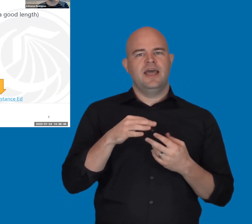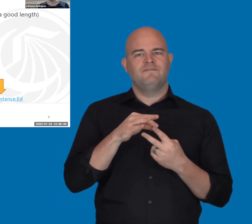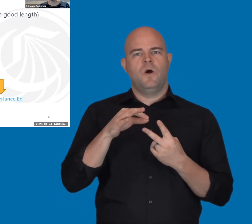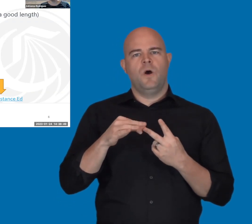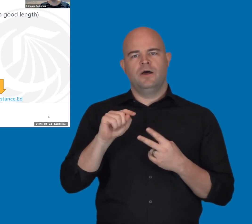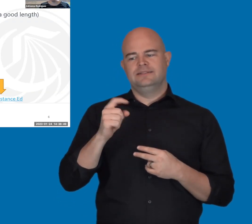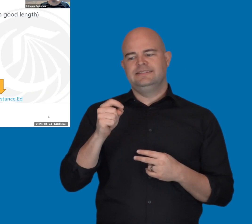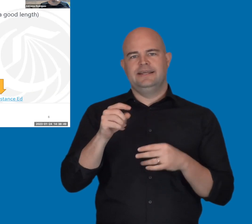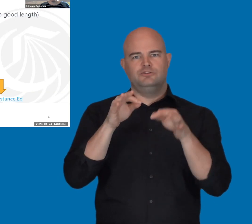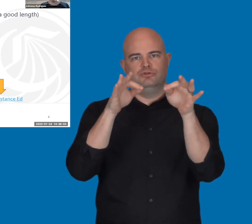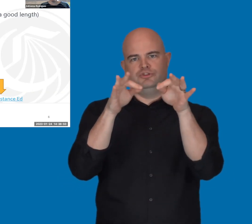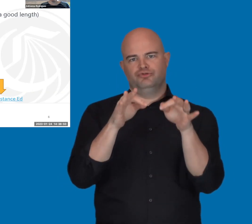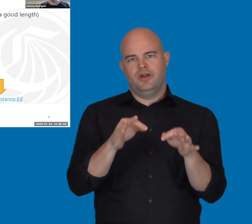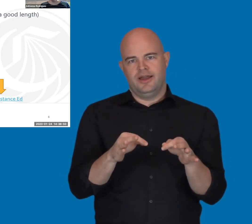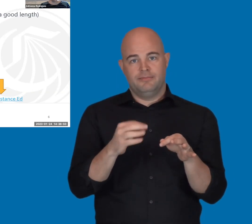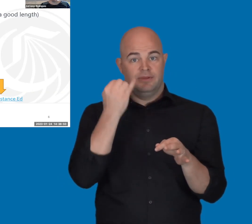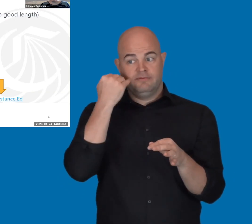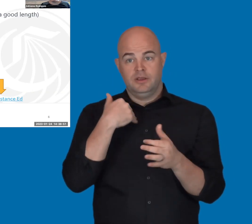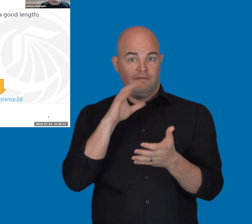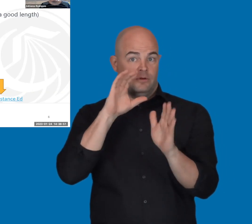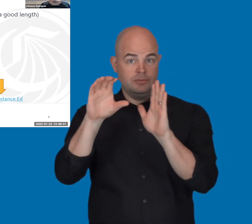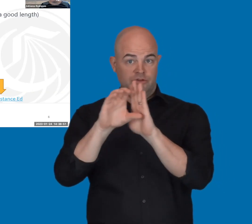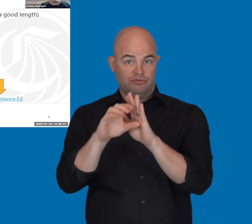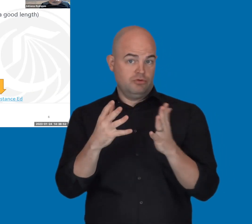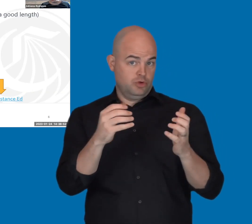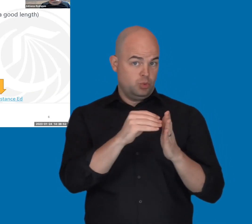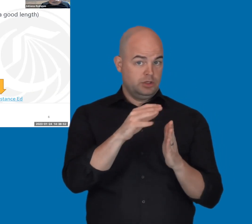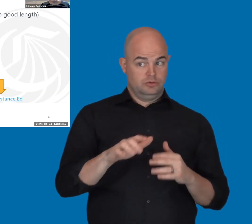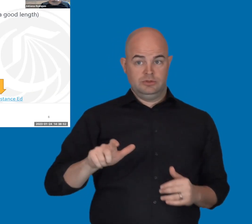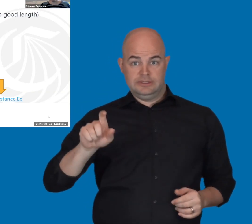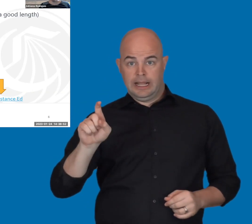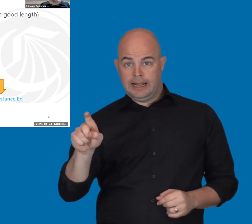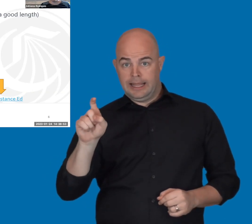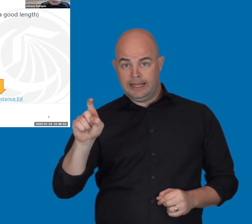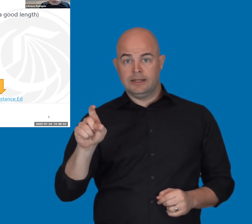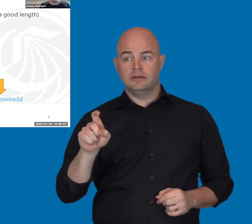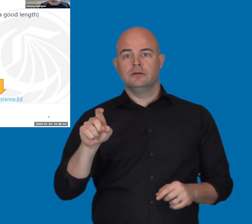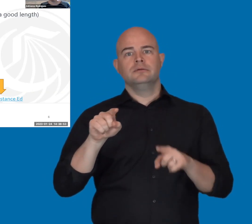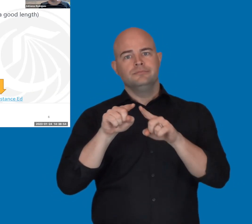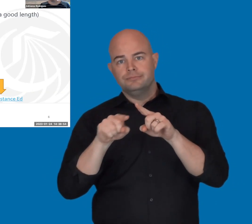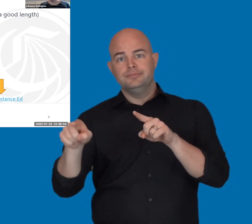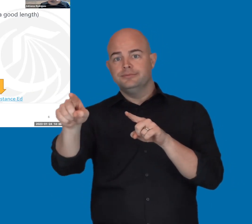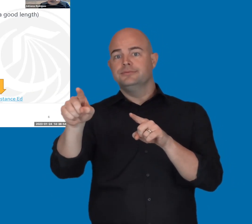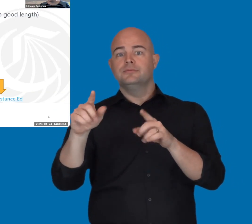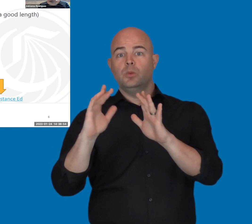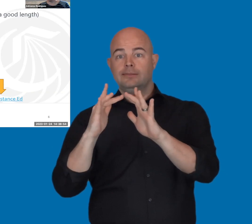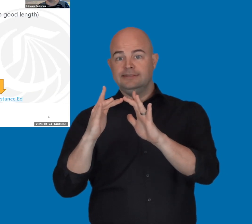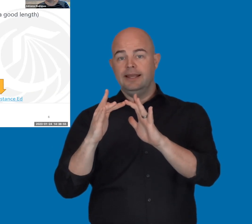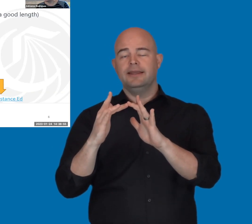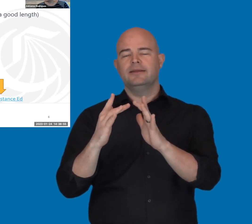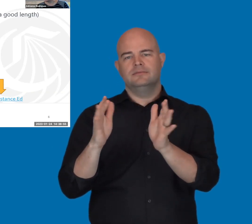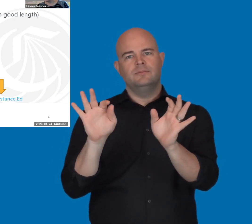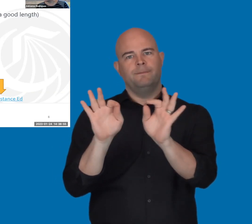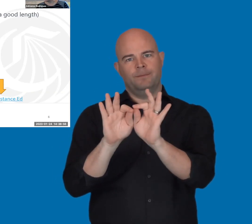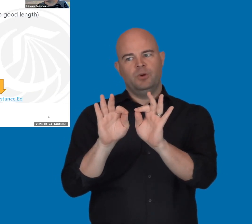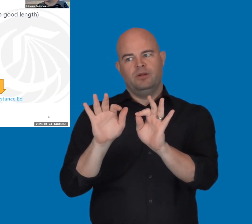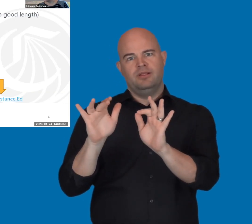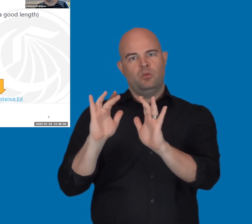So, if you have a picture and you want students to be able to click on it to go to a website, you want to make sure you've got alt text there.